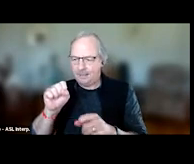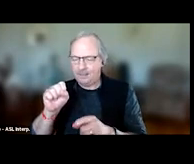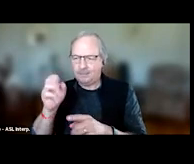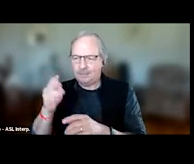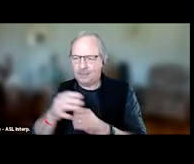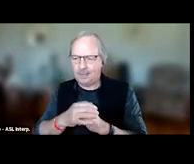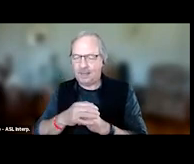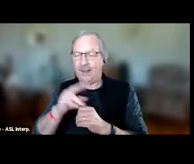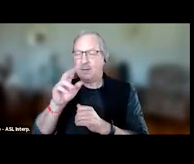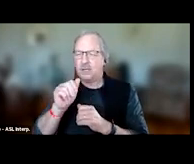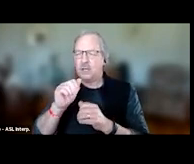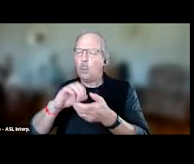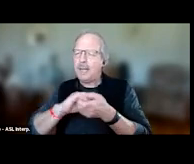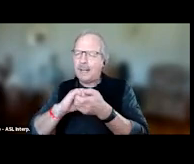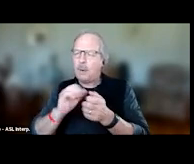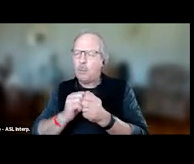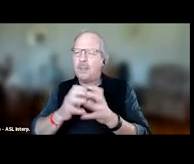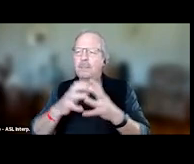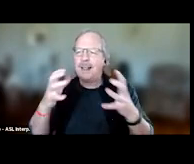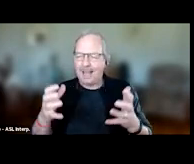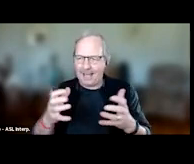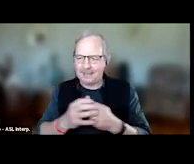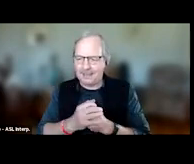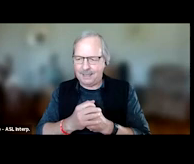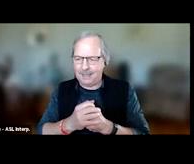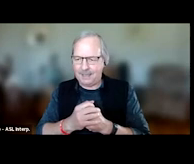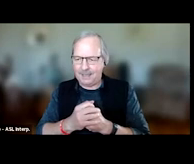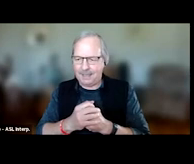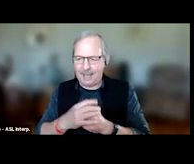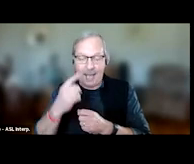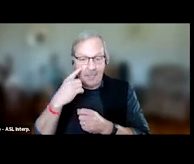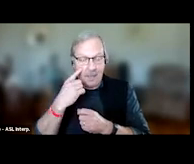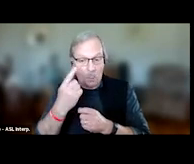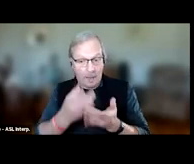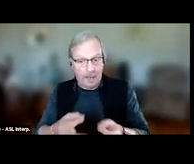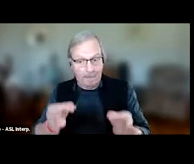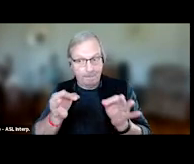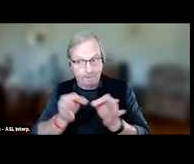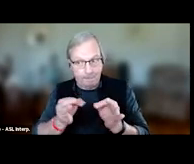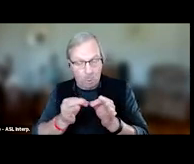We collaborate with them a lot in numerous ways and I think one important takeaway from this webinar is the SOAR